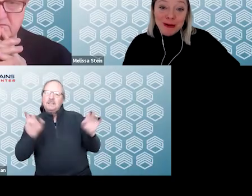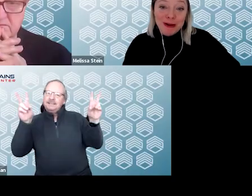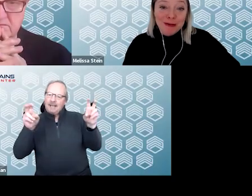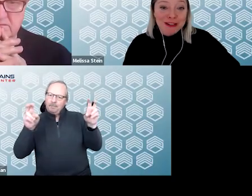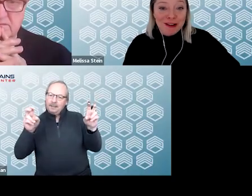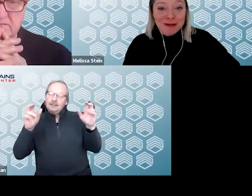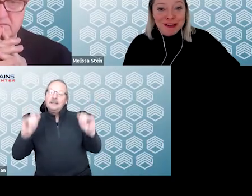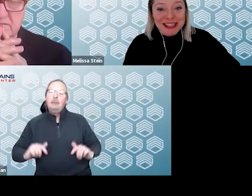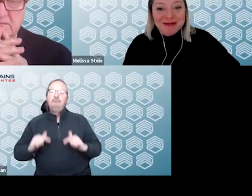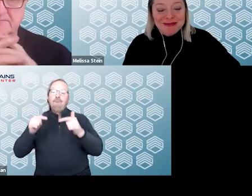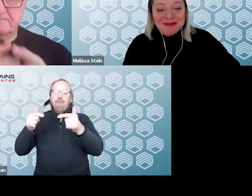I'll turn it over to Dr. Rawson.